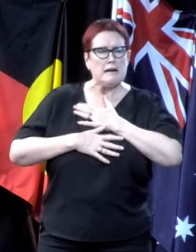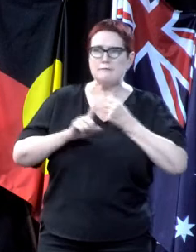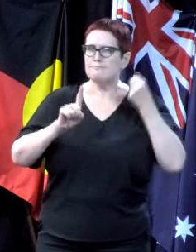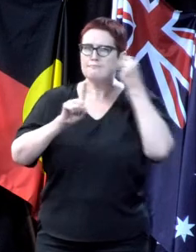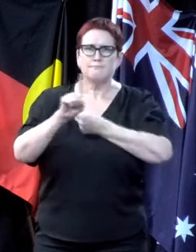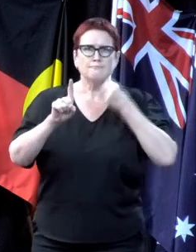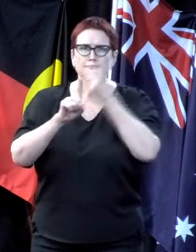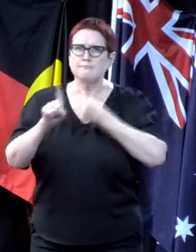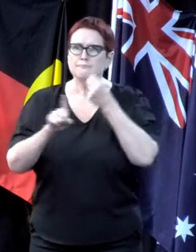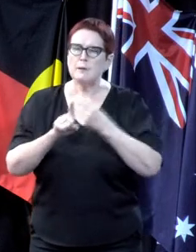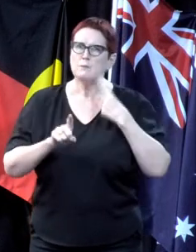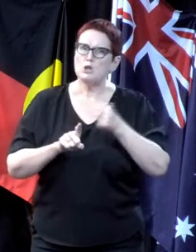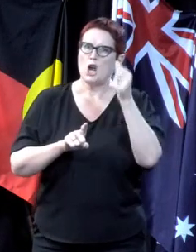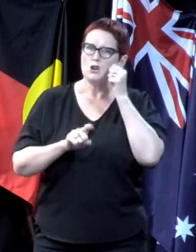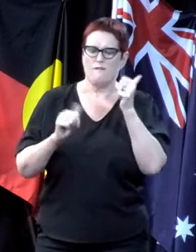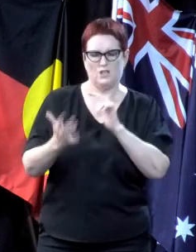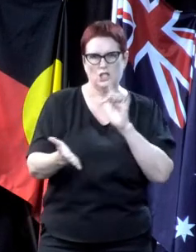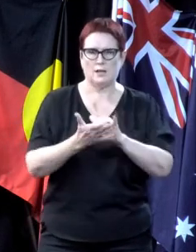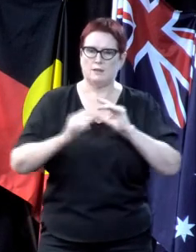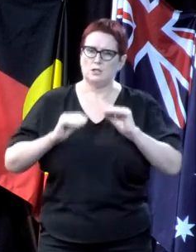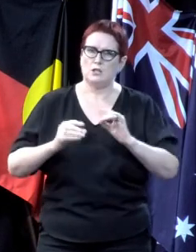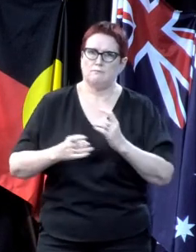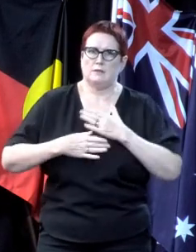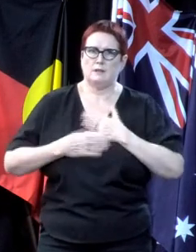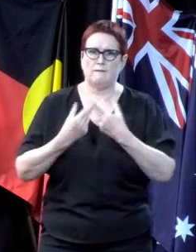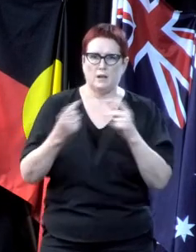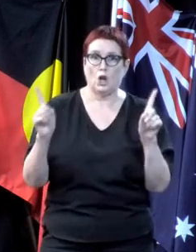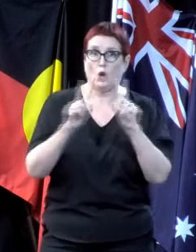And the success rates, the pass rates, the attendance rates and the behaviour